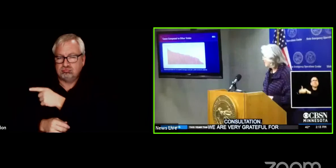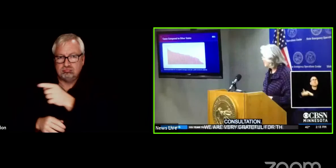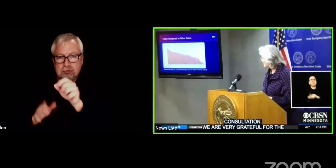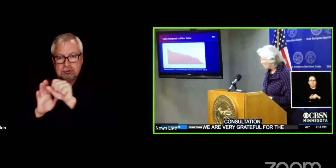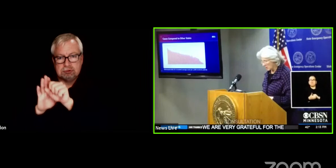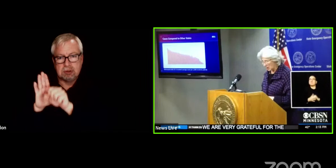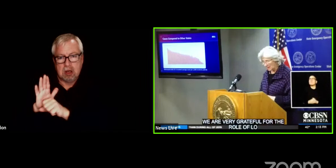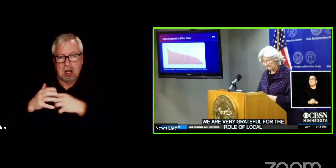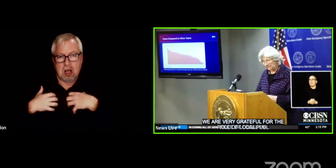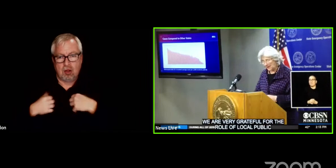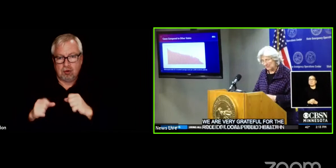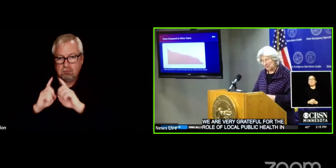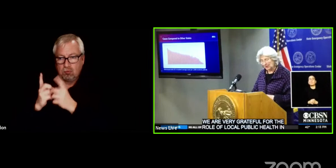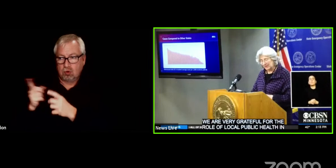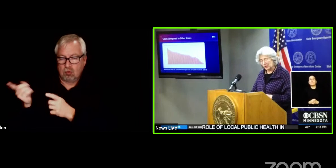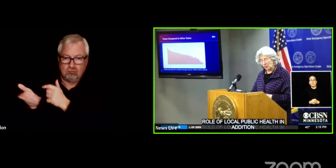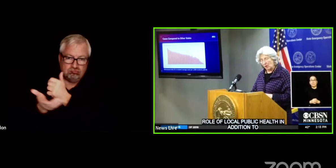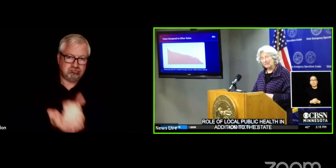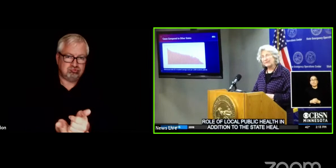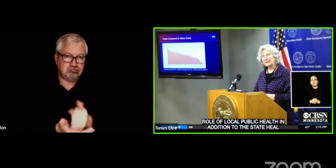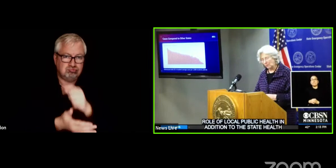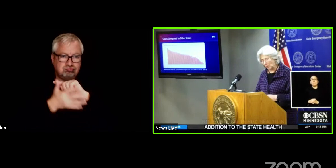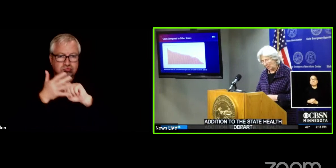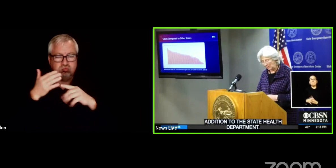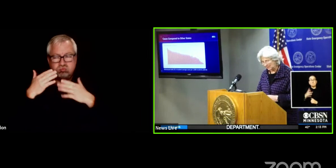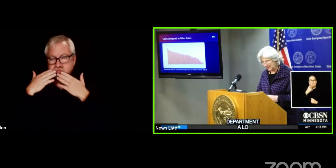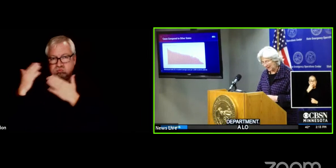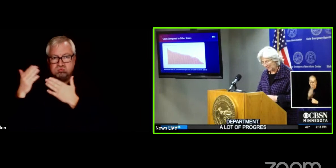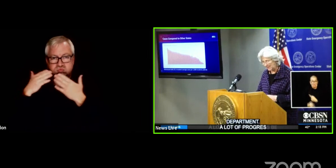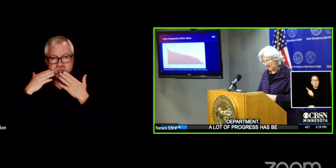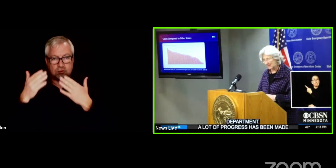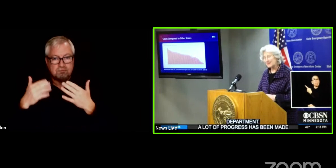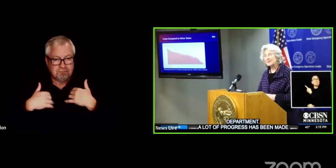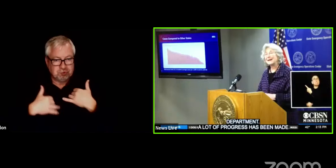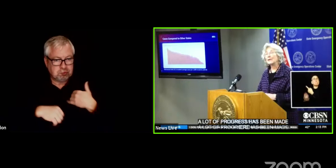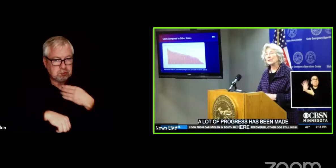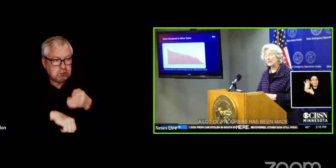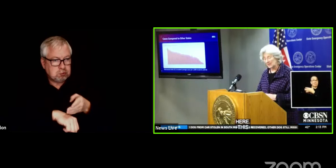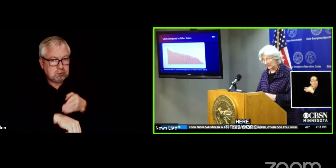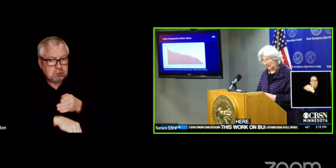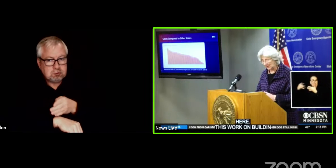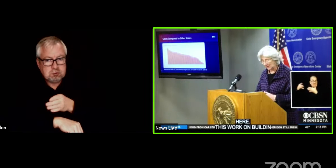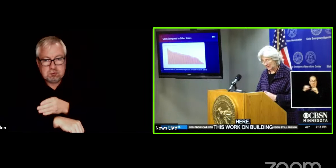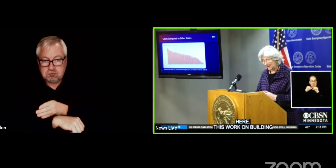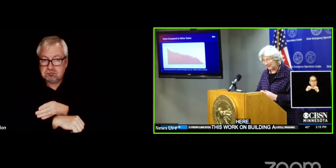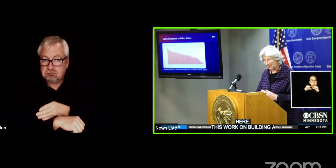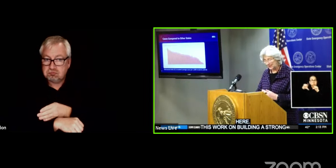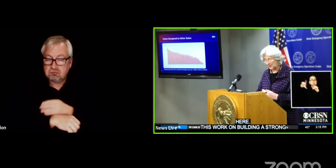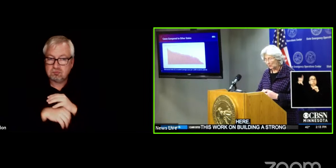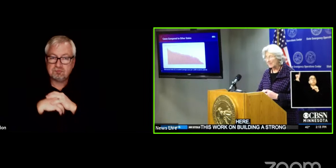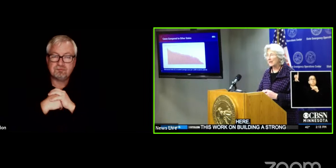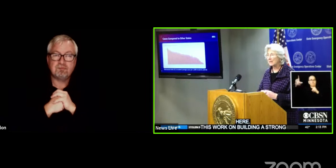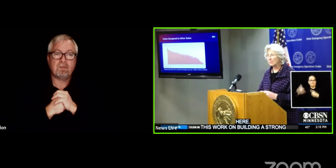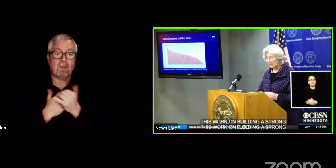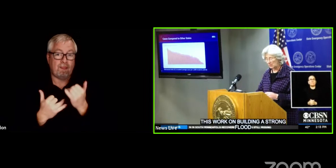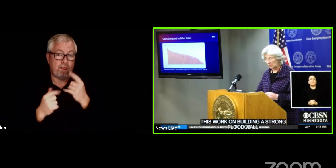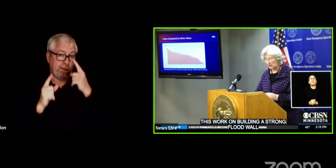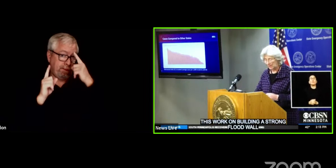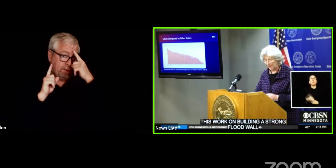THIS WORK ON BUILDING A STRONG A STRONG FLOOD WALL TO HELP KEEP CASES DOWN IN THESE FACILITIES HAS HELPED US TO REMAIN IN PRETTY GOOD SHAPE,